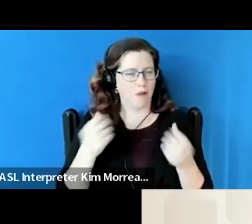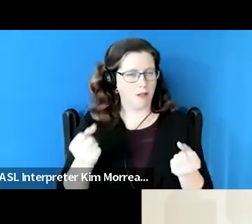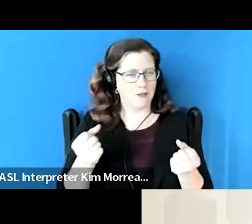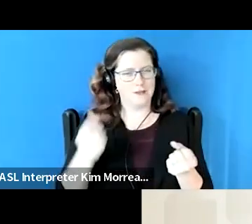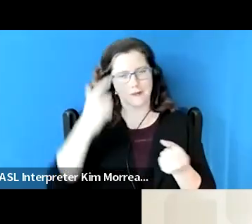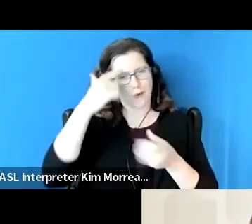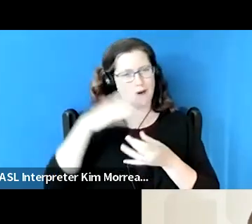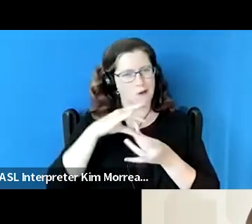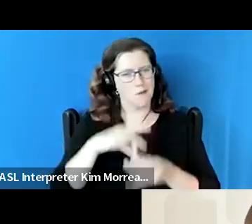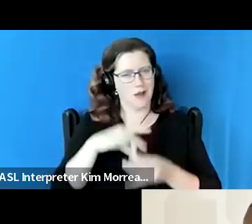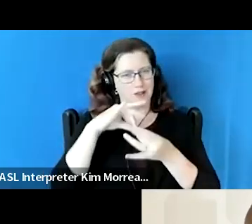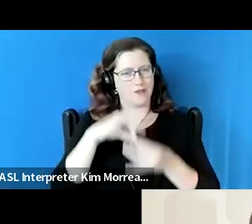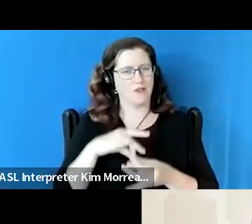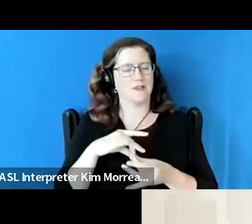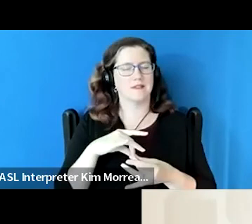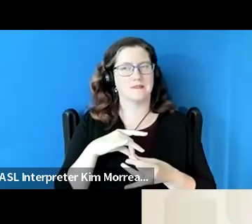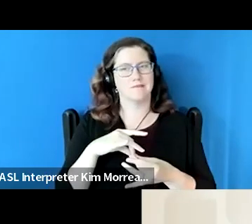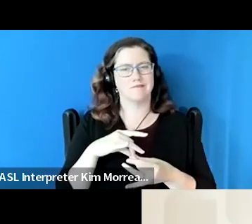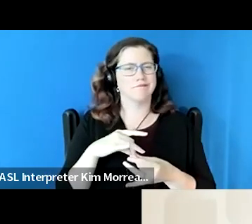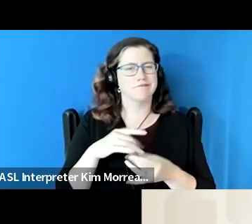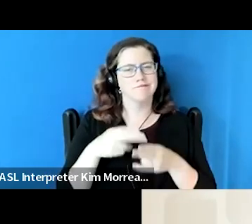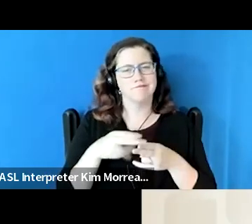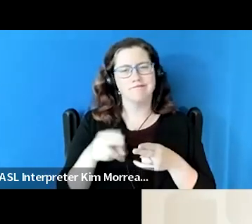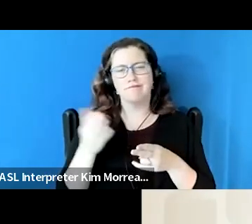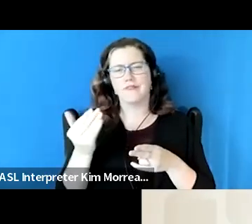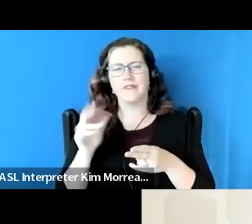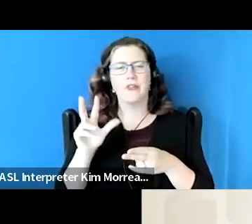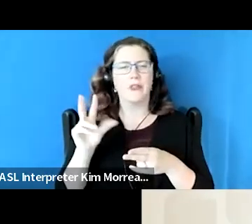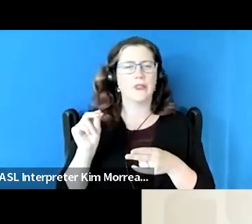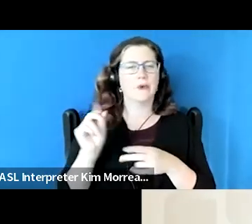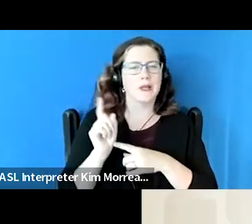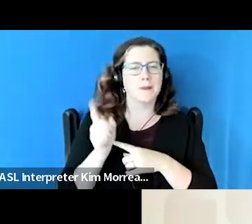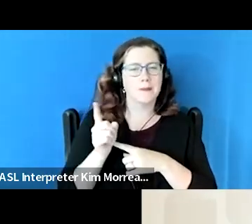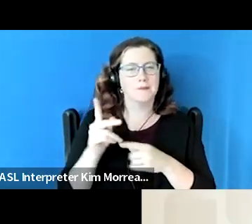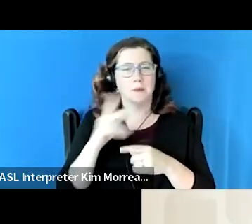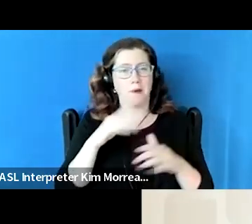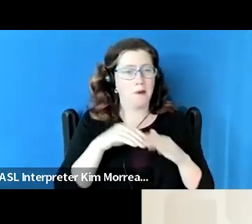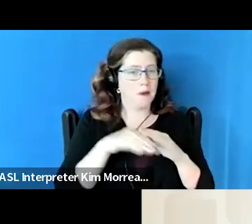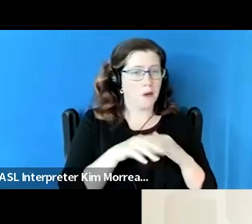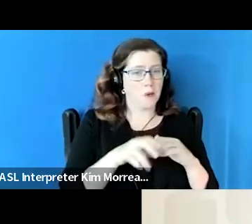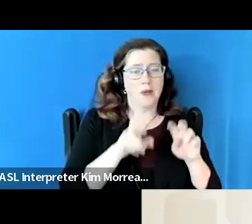or mindfulness 15, 30 minutes in the day that people can drop in on and do as well.